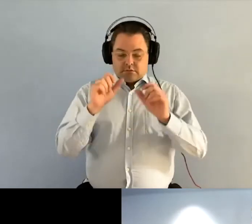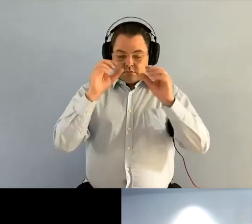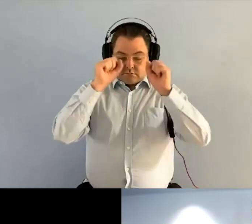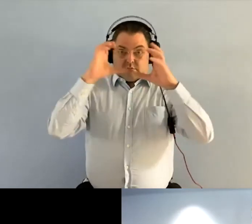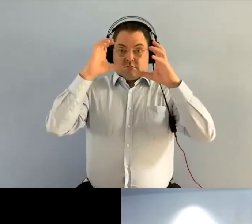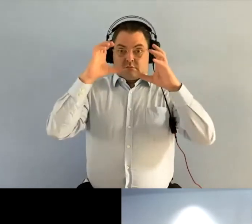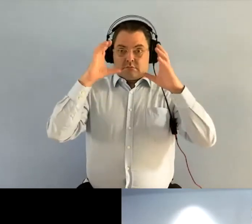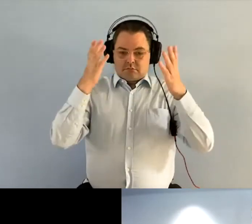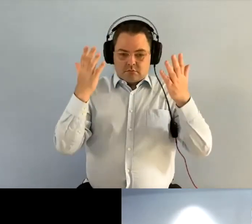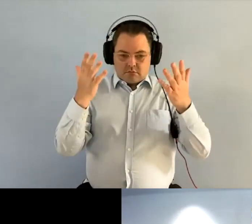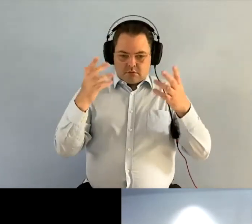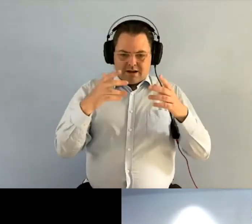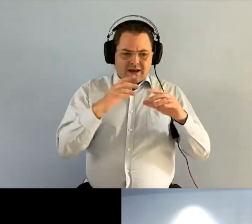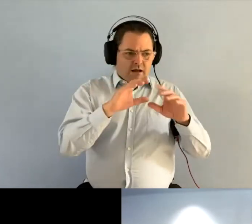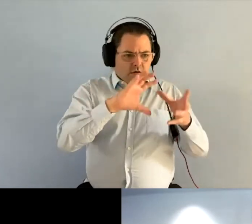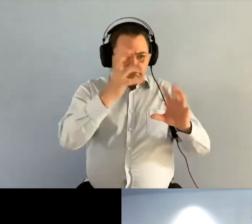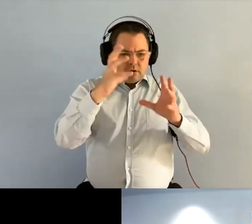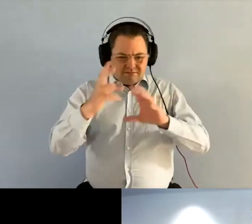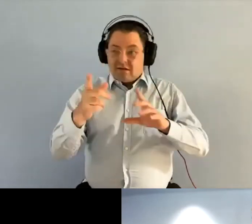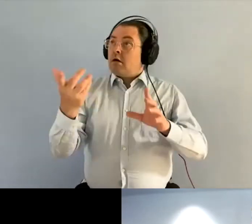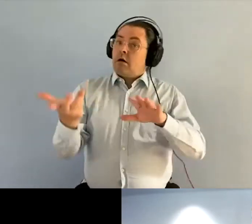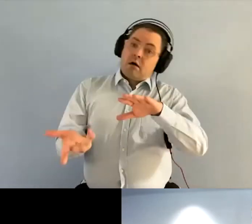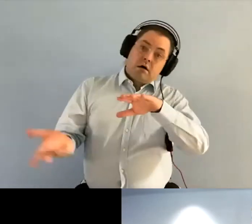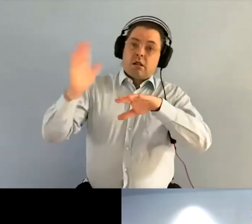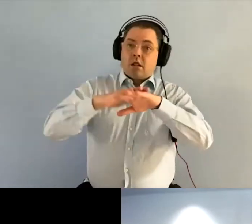was kind of surprised, especially those who were working